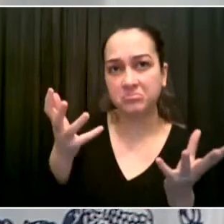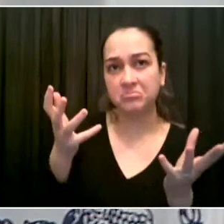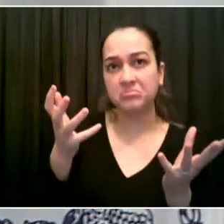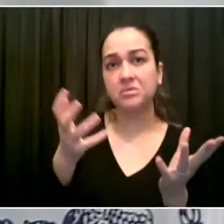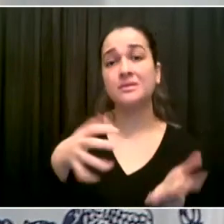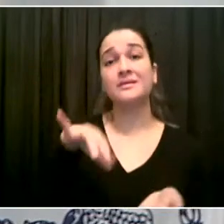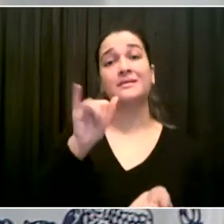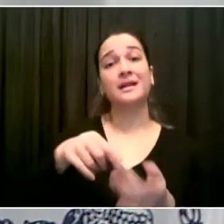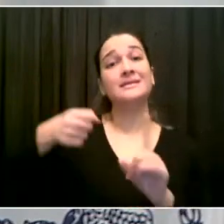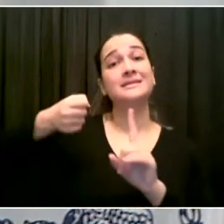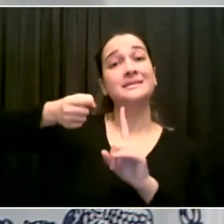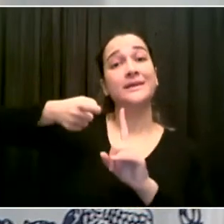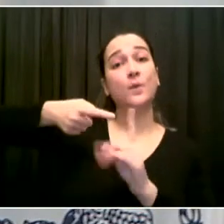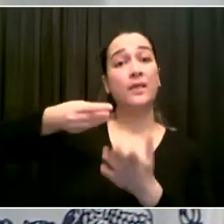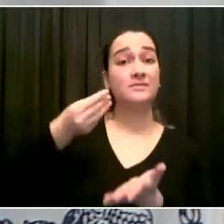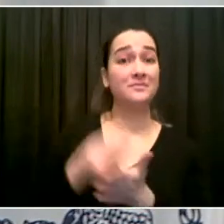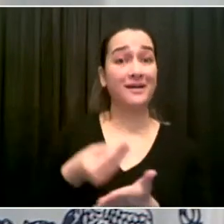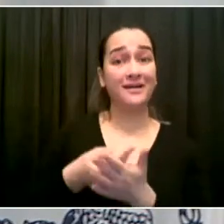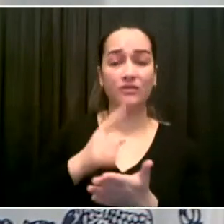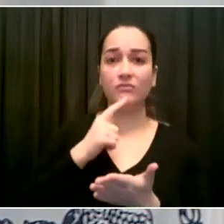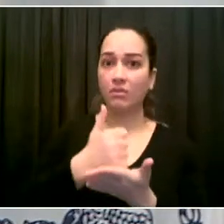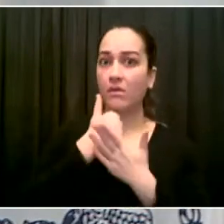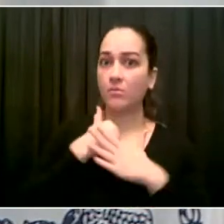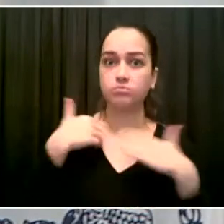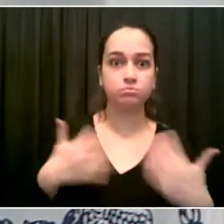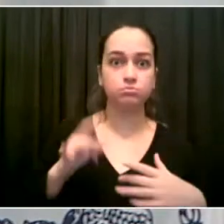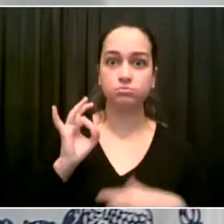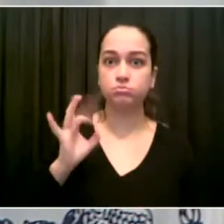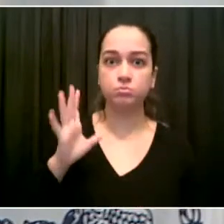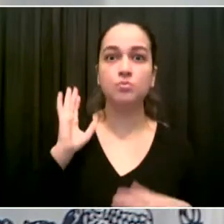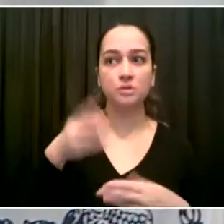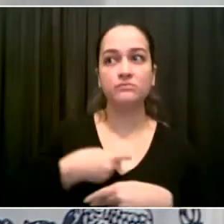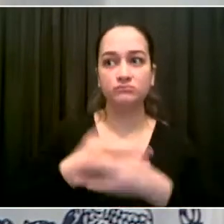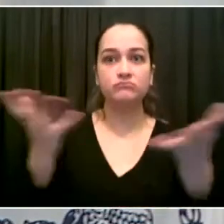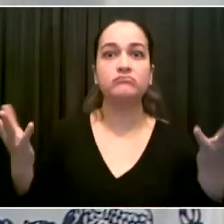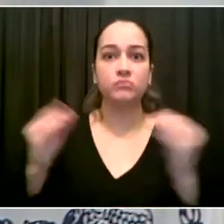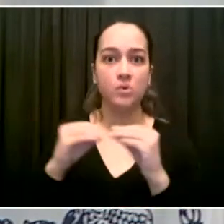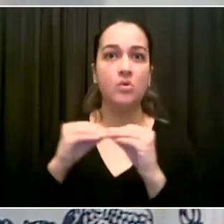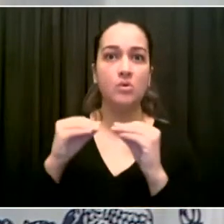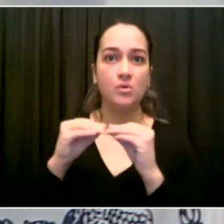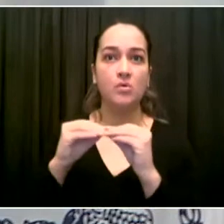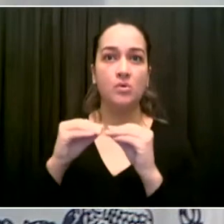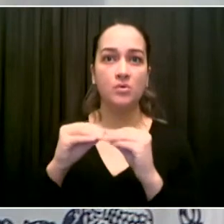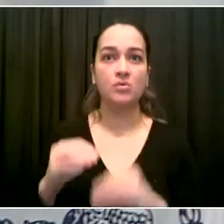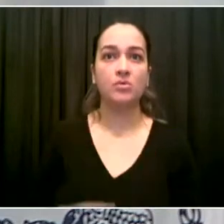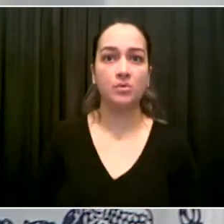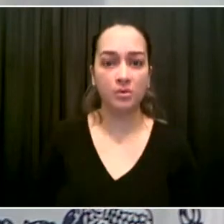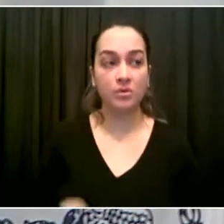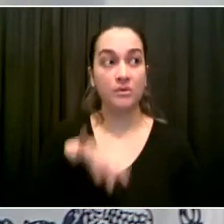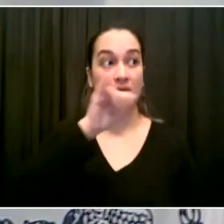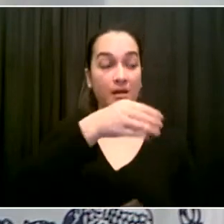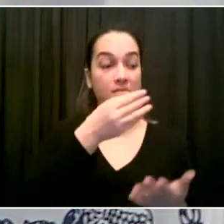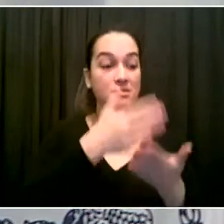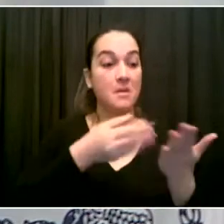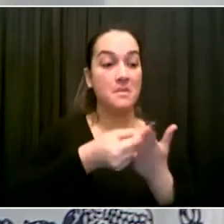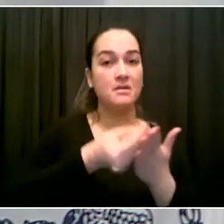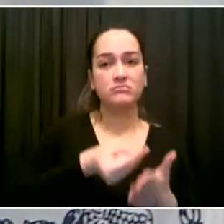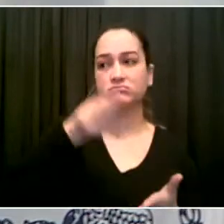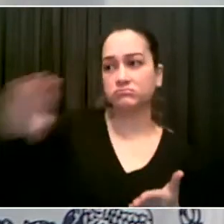YOU'RE GOING TO HEERE PRETTY SOON. THIS IS GOING TO BE ONE OF THE THINGS IS GOING TO ALLOW US TO COME BACK STRONG. AT THE DIFFFFENERT TYPE OF WORK